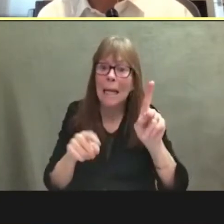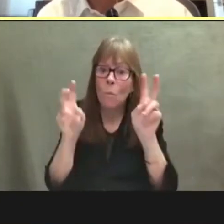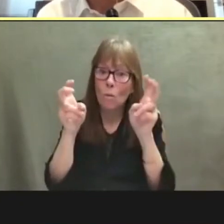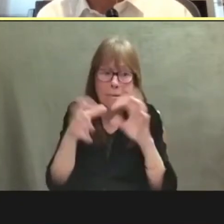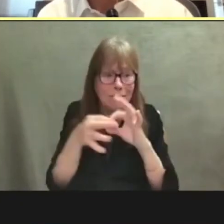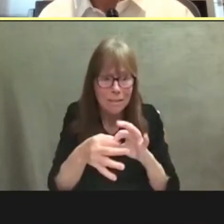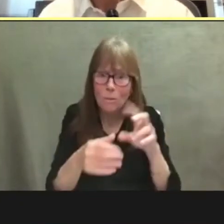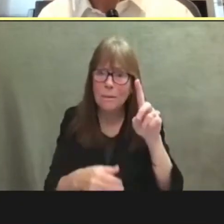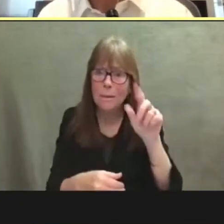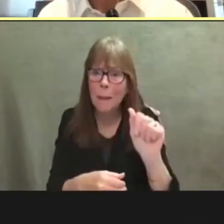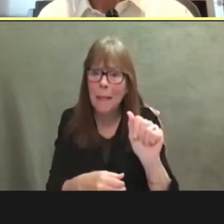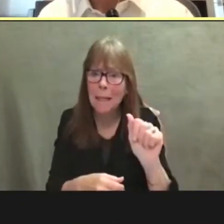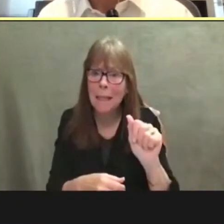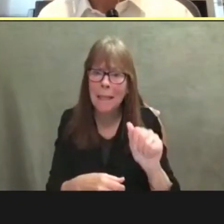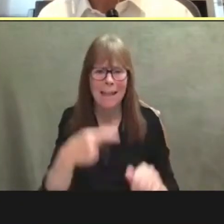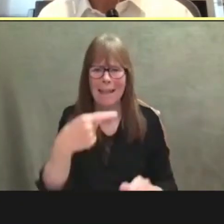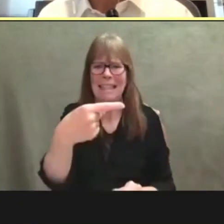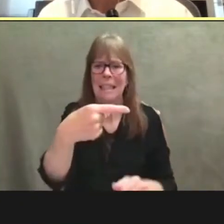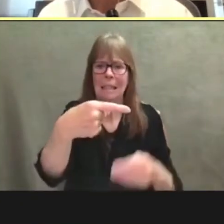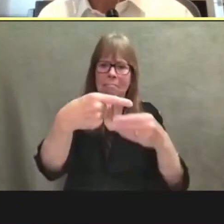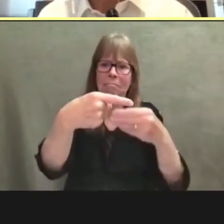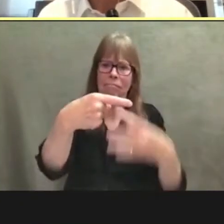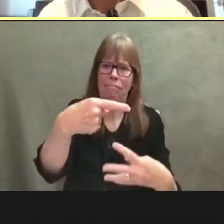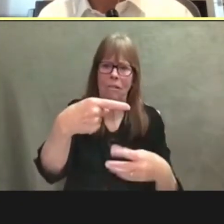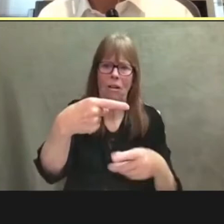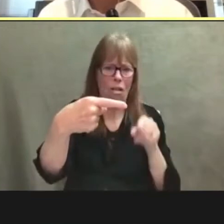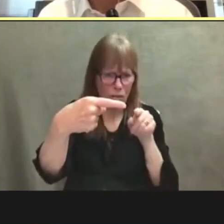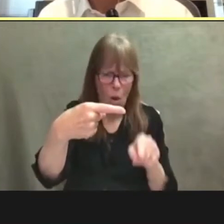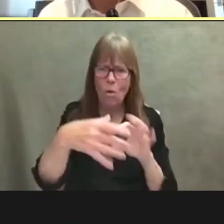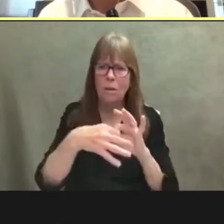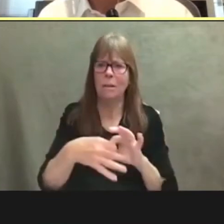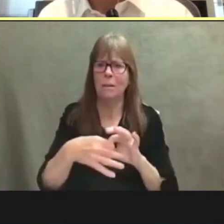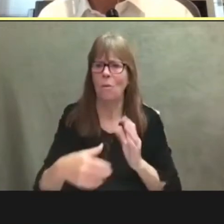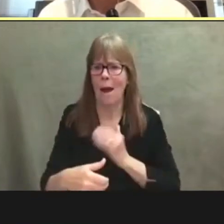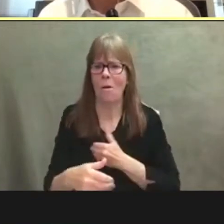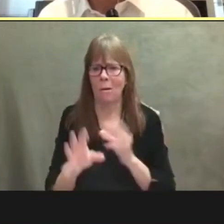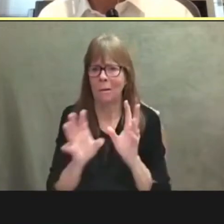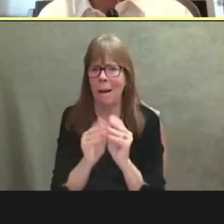And I thought these other ones were really pertinent to our conference themes.